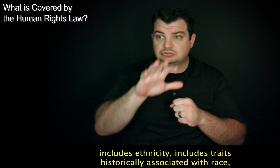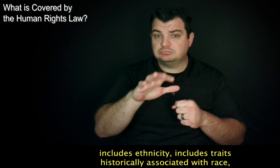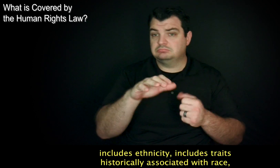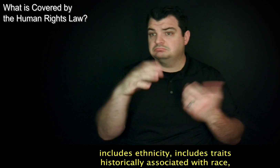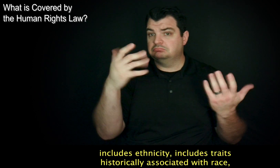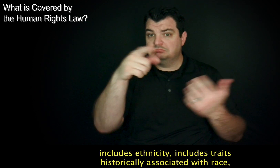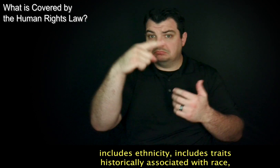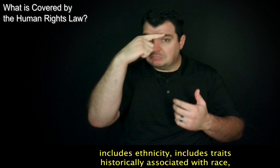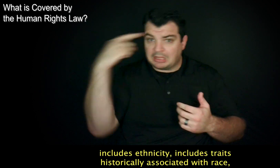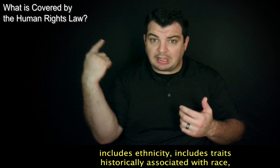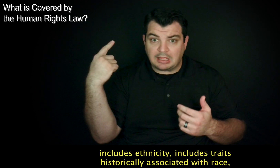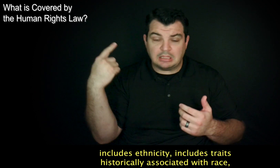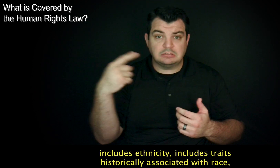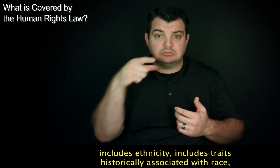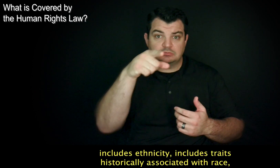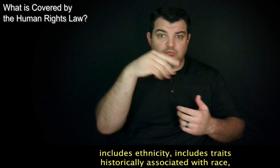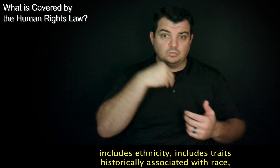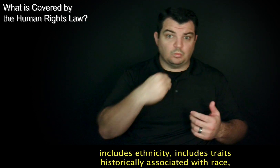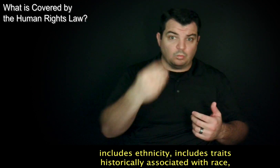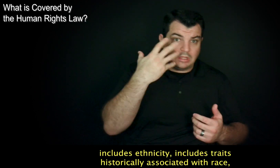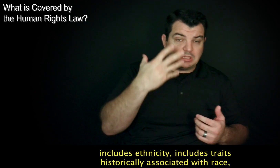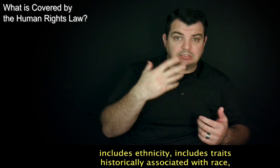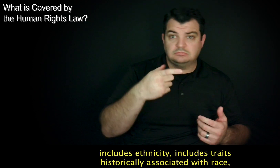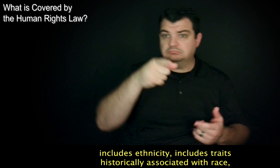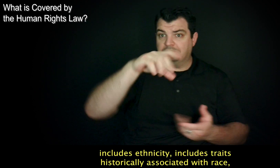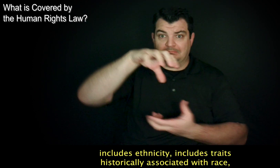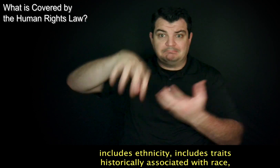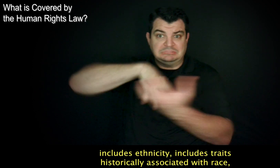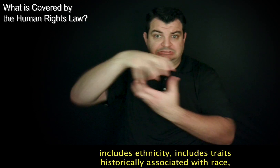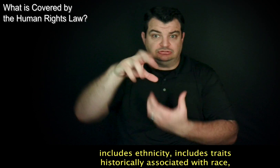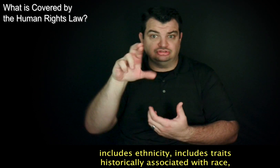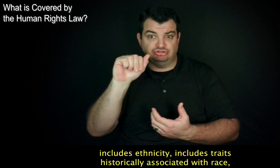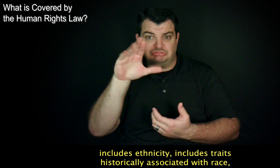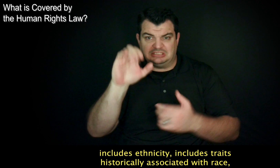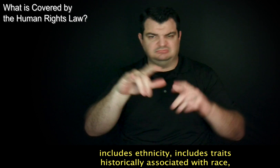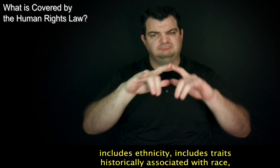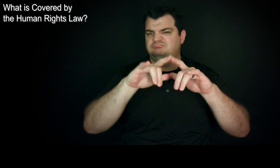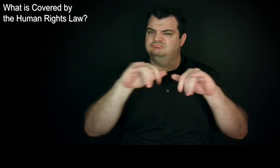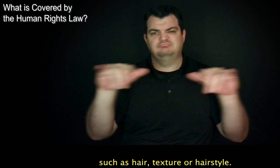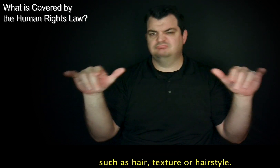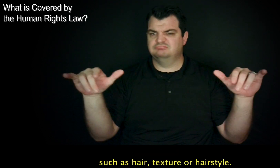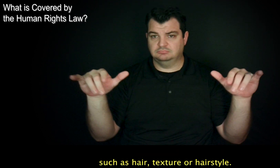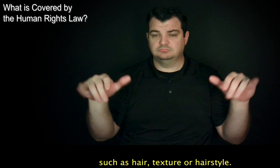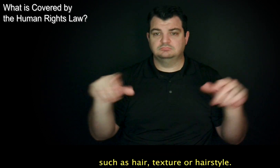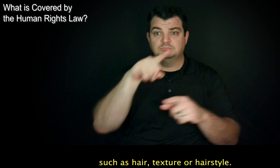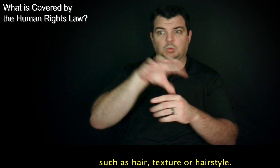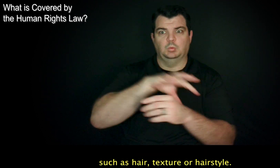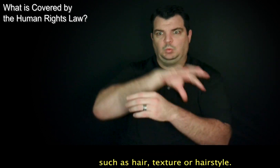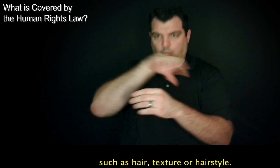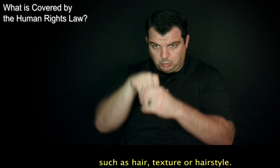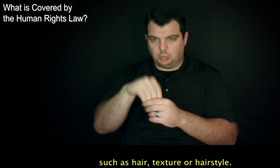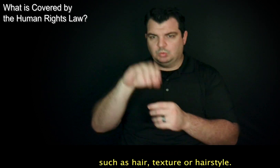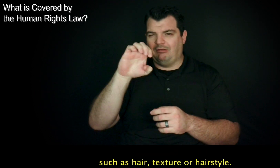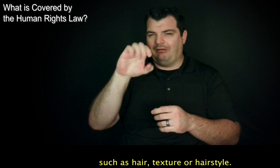includes ethnicity, includes traits historically associated with race, such as hair, texture or hairstyle.